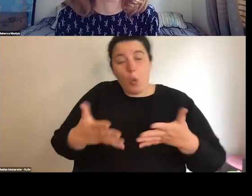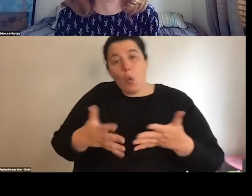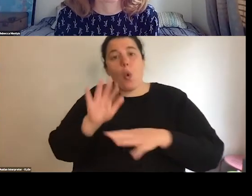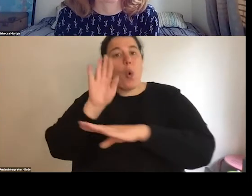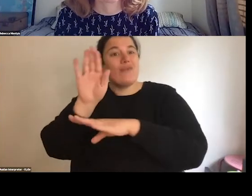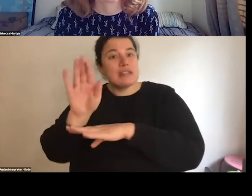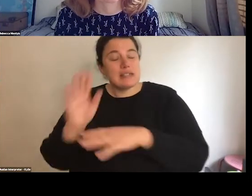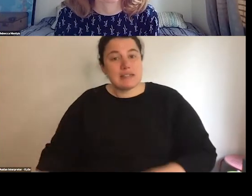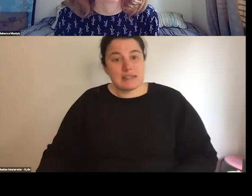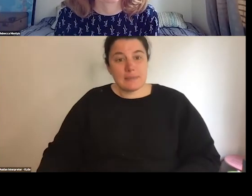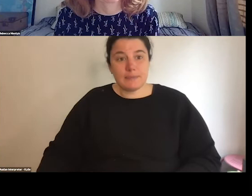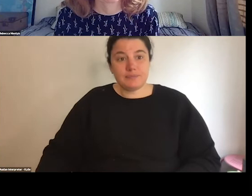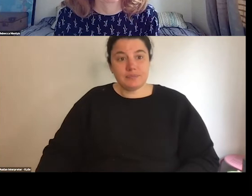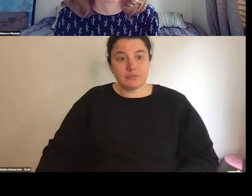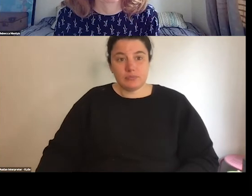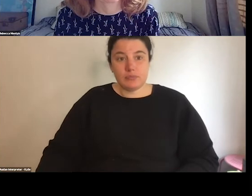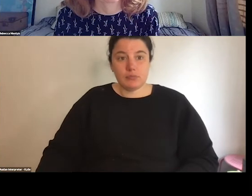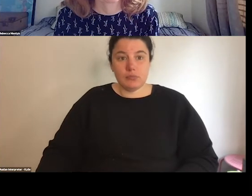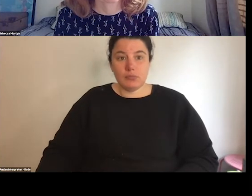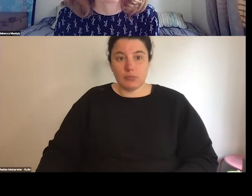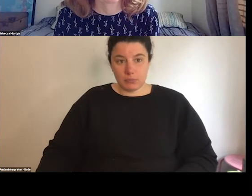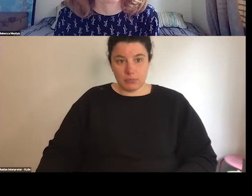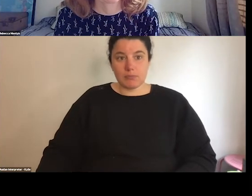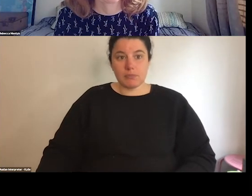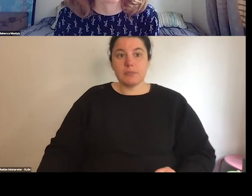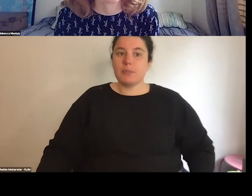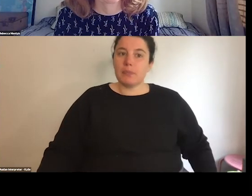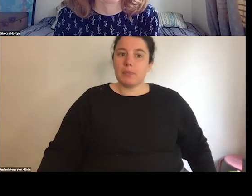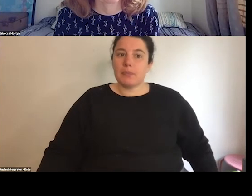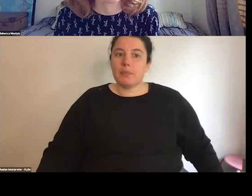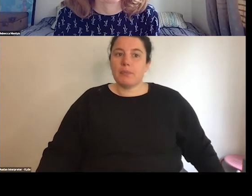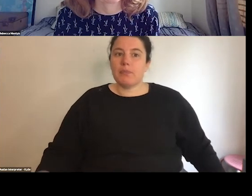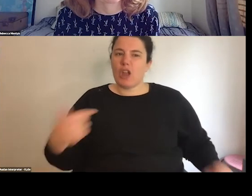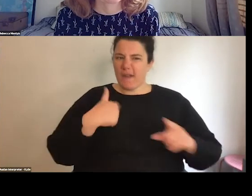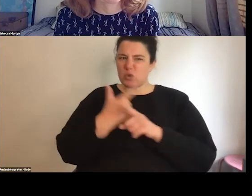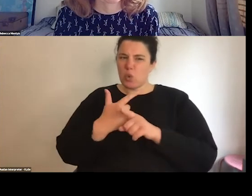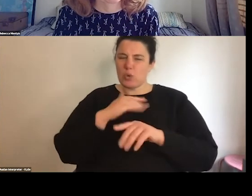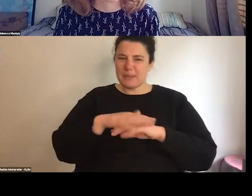I'll talk about our defence program but I'll diversify from that.